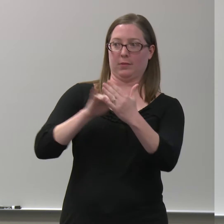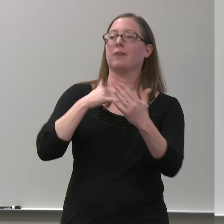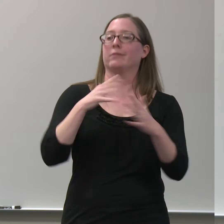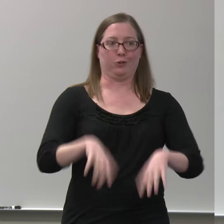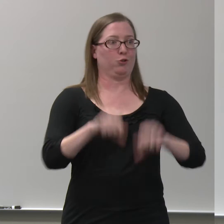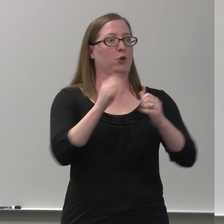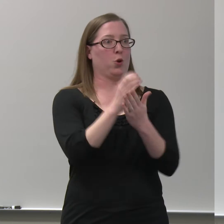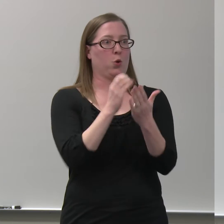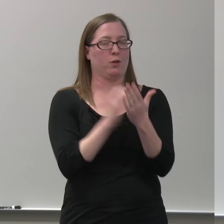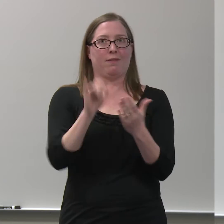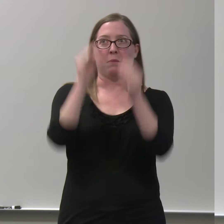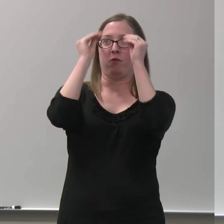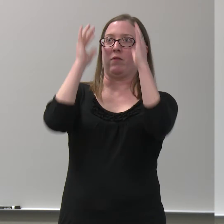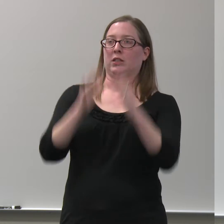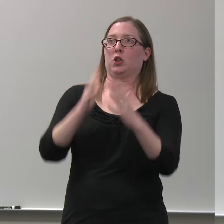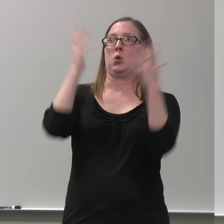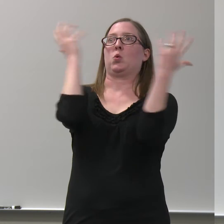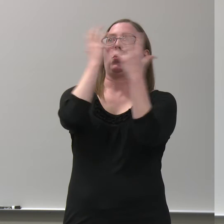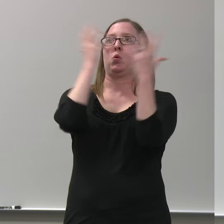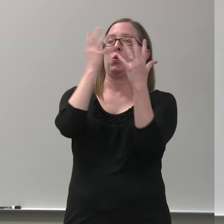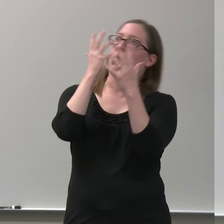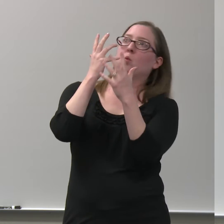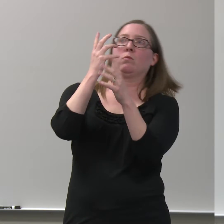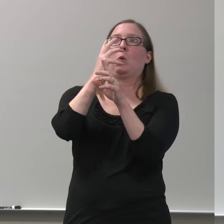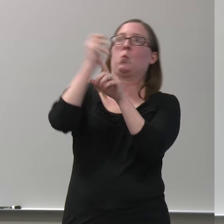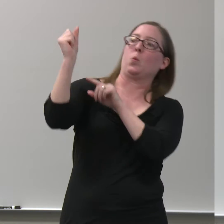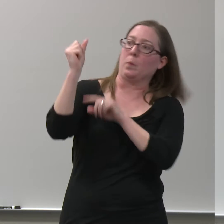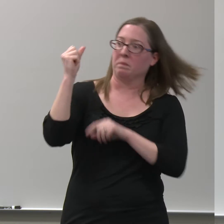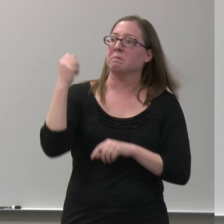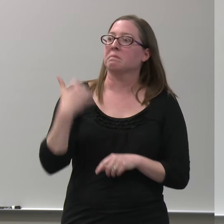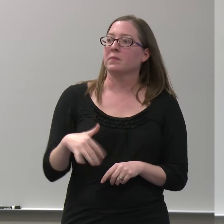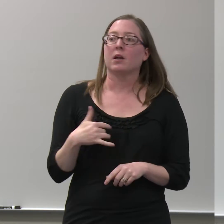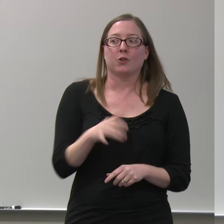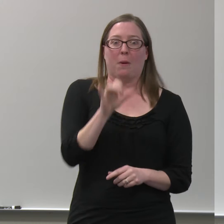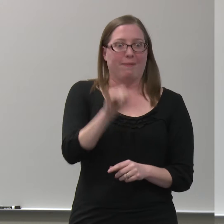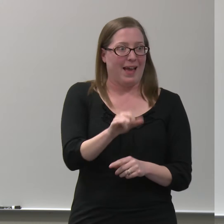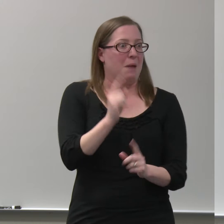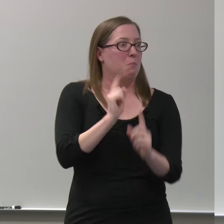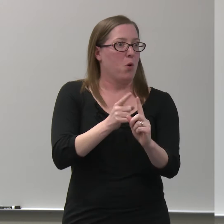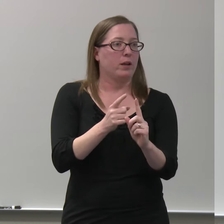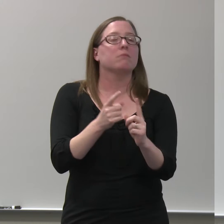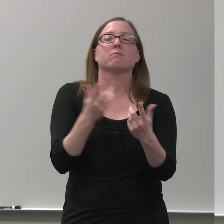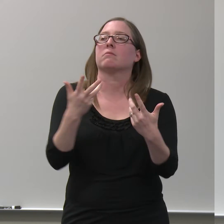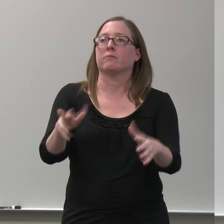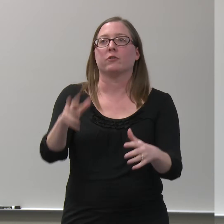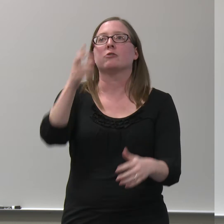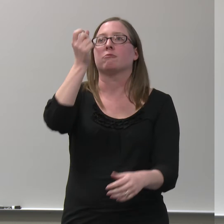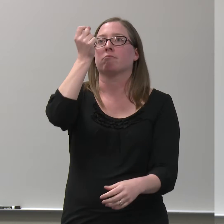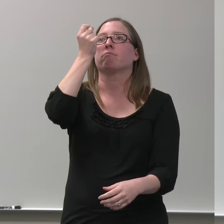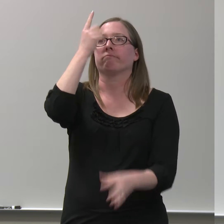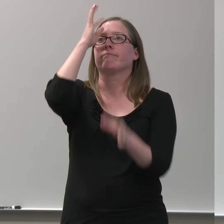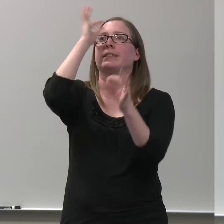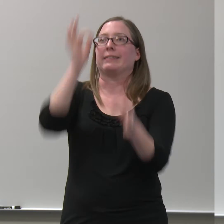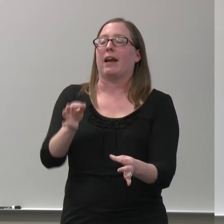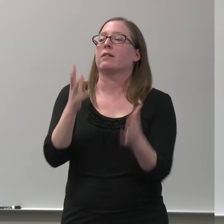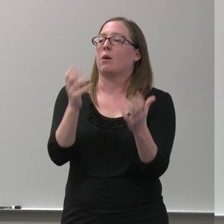and from that day forth, I knew I wanted to be an immunologist, so I sort of never looked back, if you will,